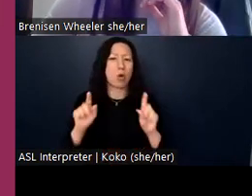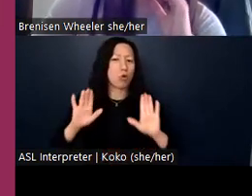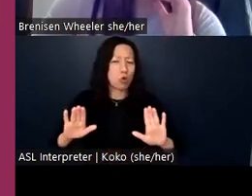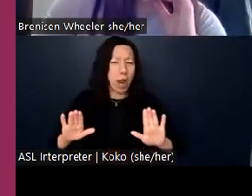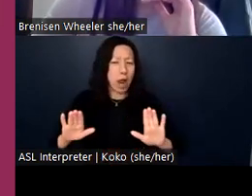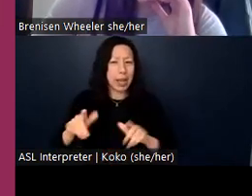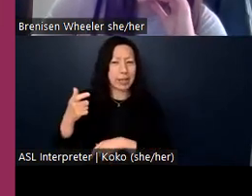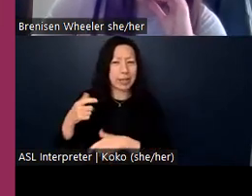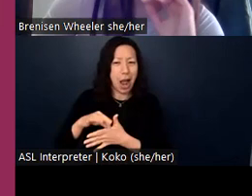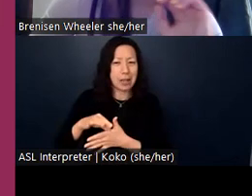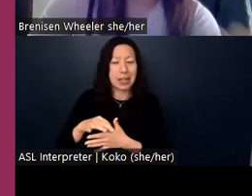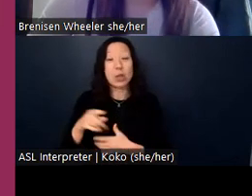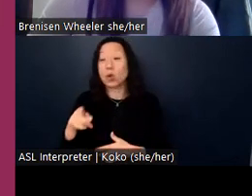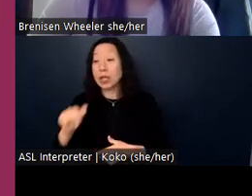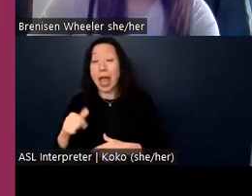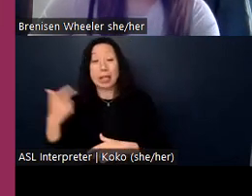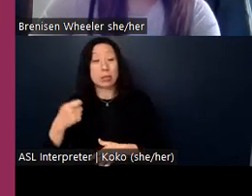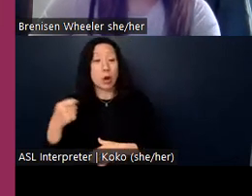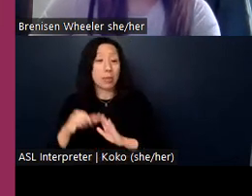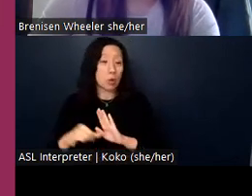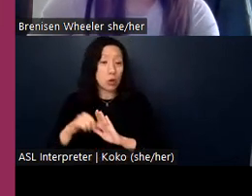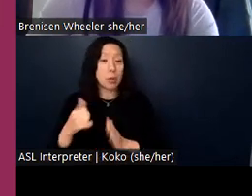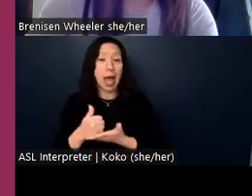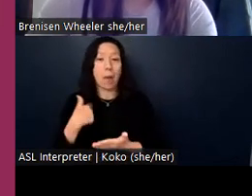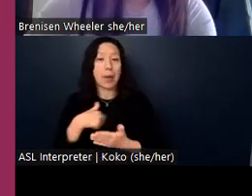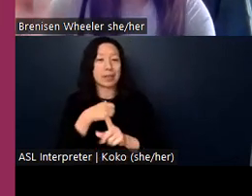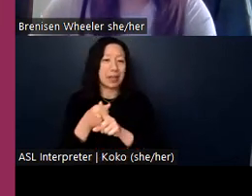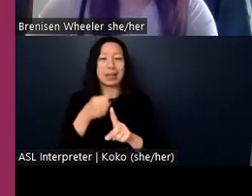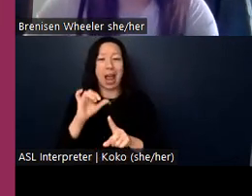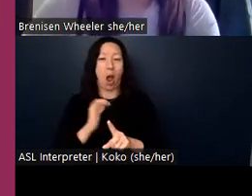channels, help us get the 1,000 subscribers, and you can access our hundreds of webinars